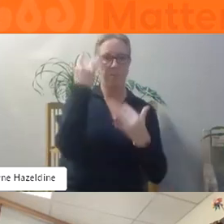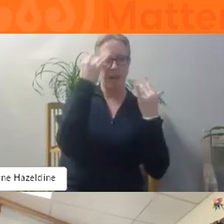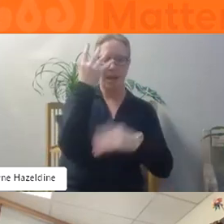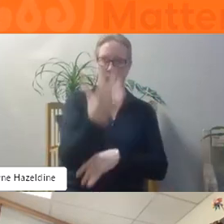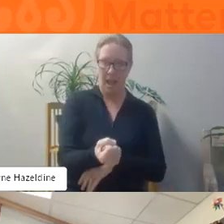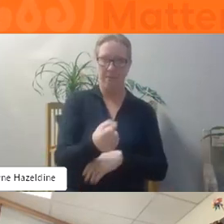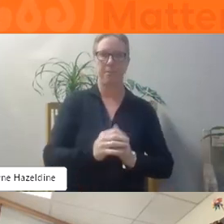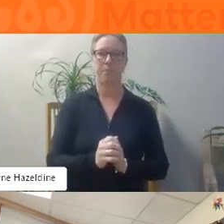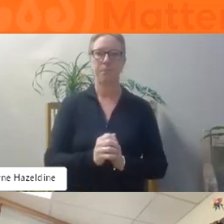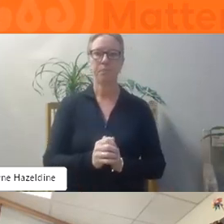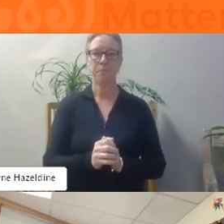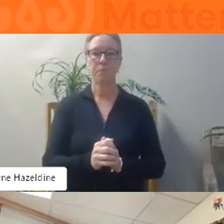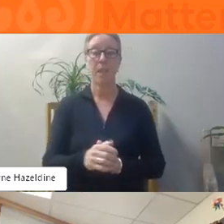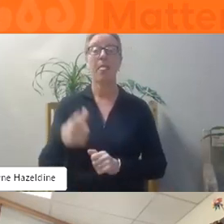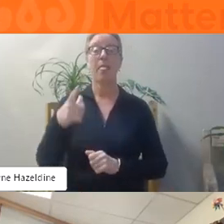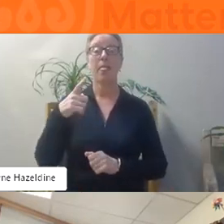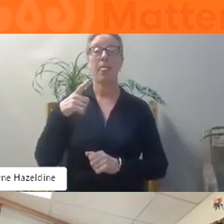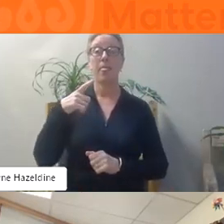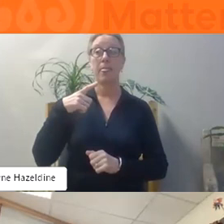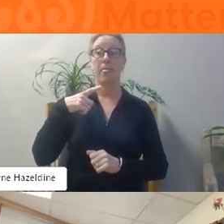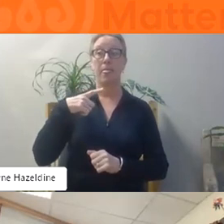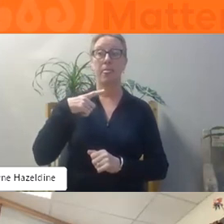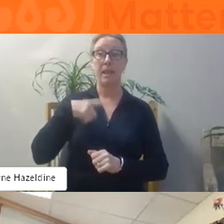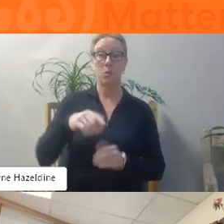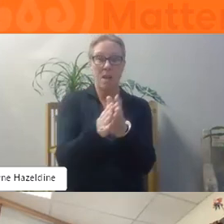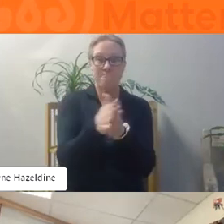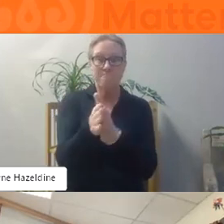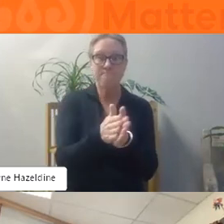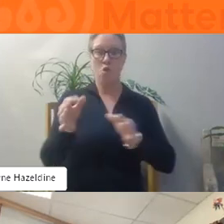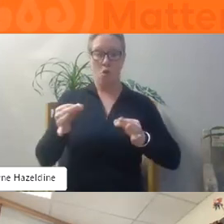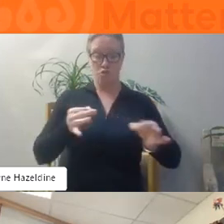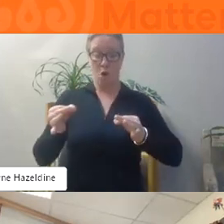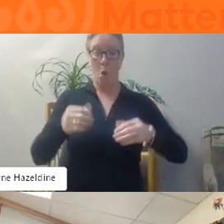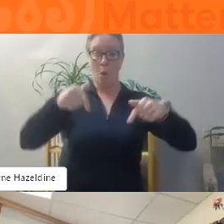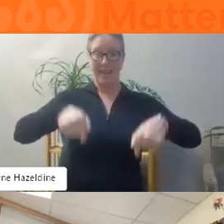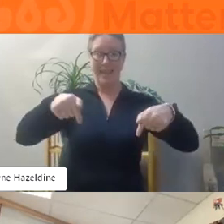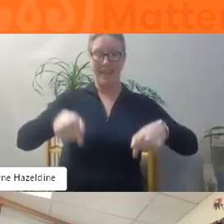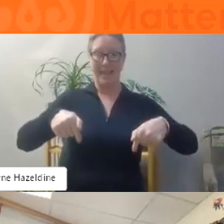I've actually stepped quite into the role here around being President.